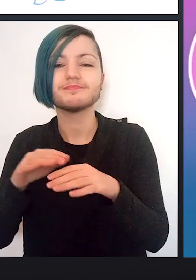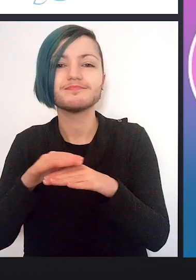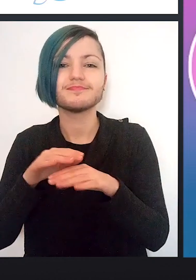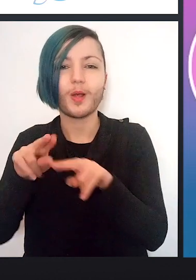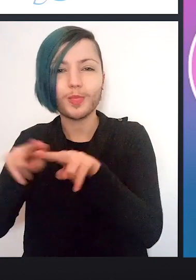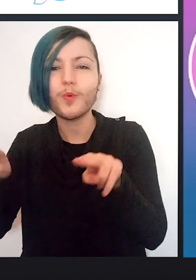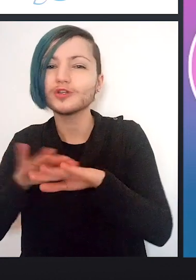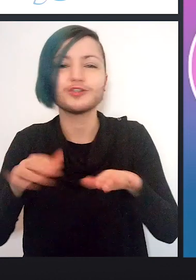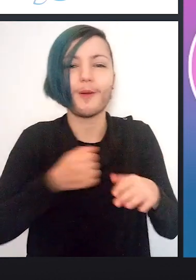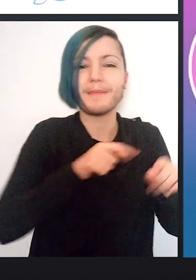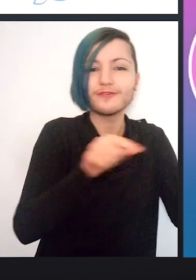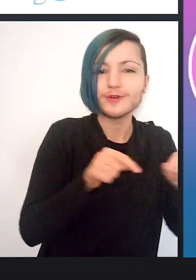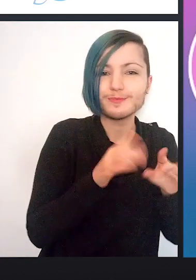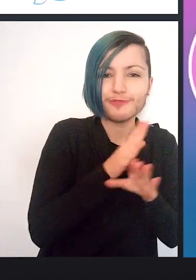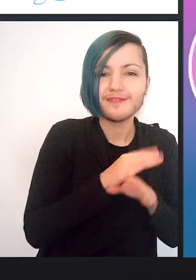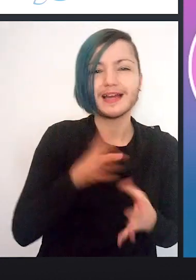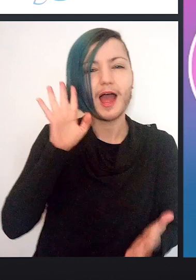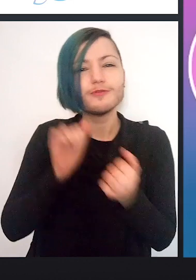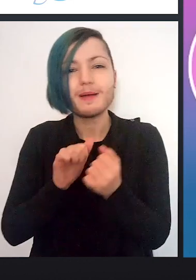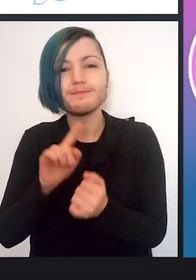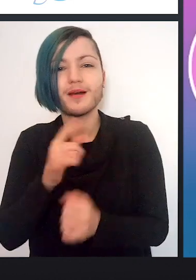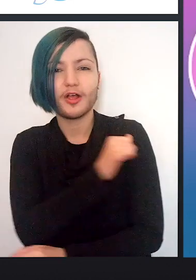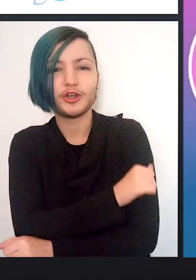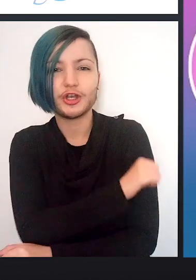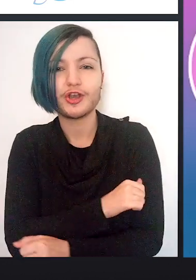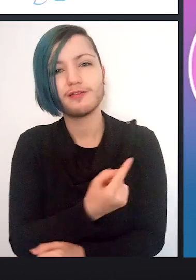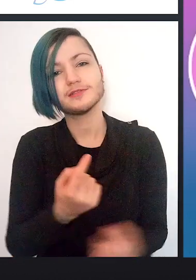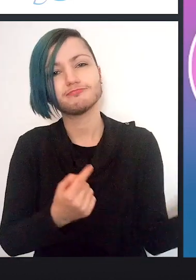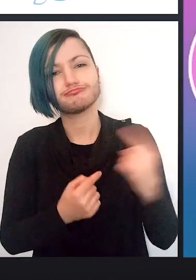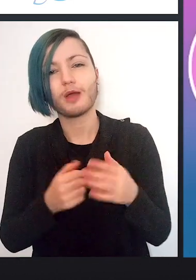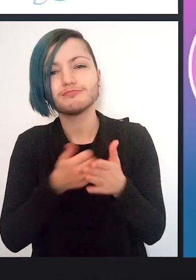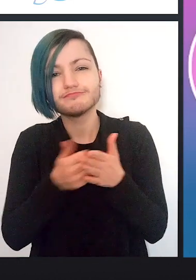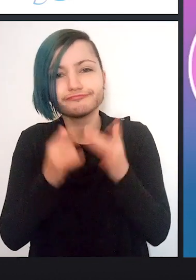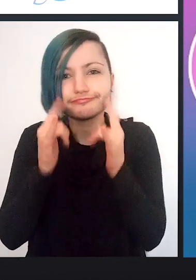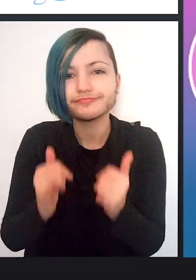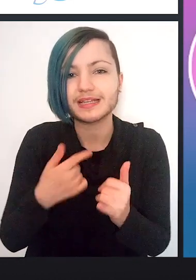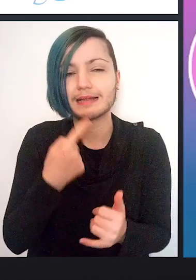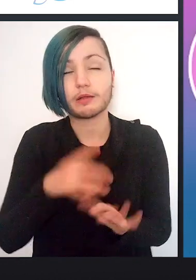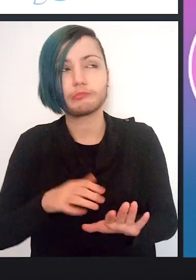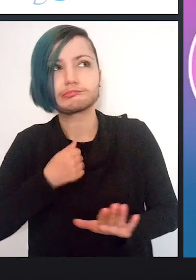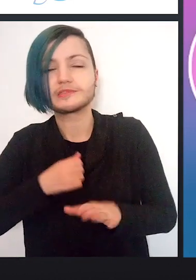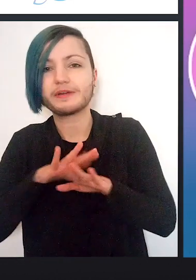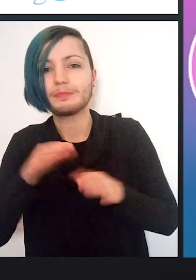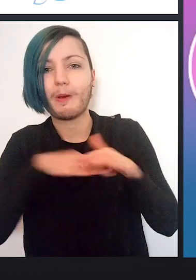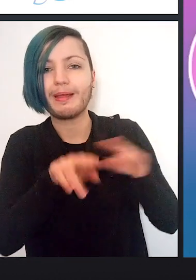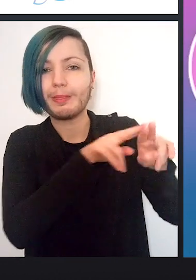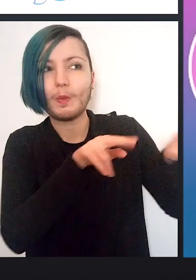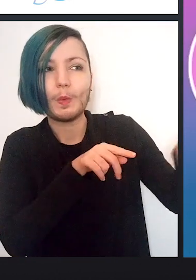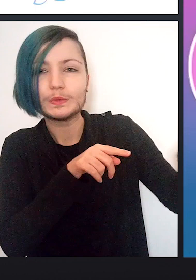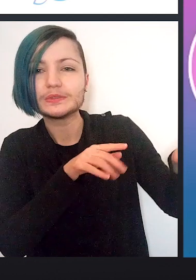And I remember one of the nurses came in to do the regular checks and I said " Oh I'm sorry I'm not in the ward."